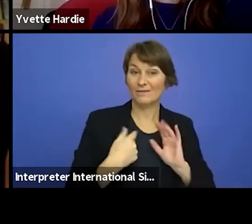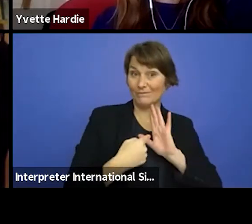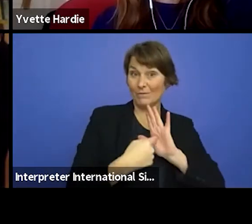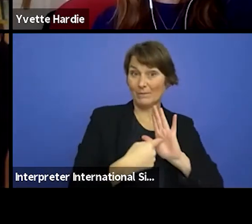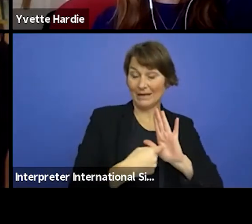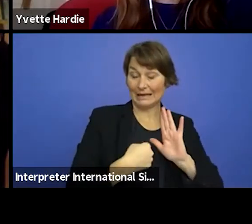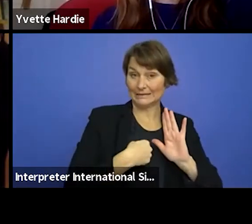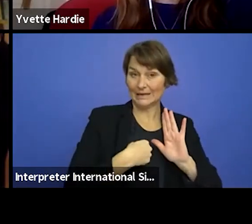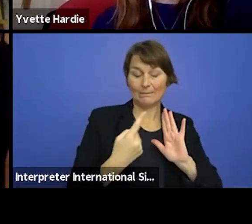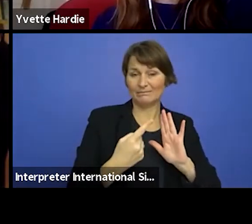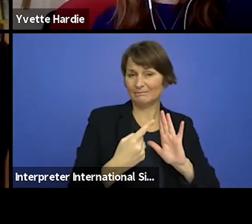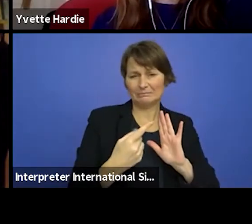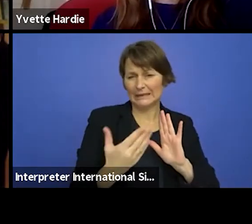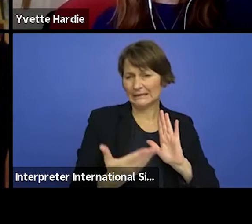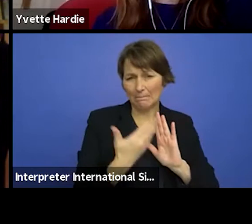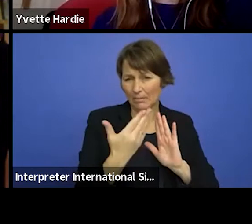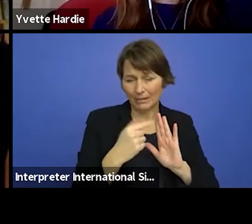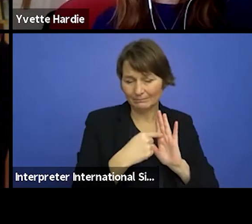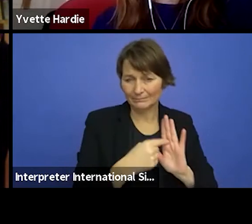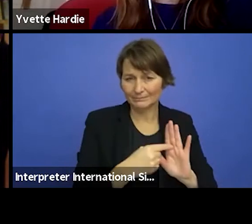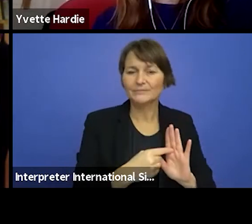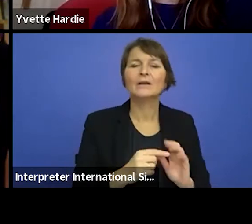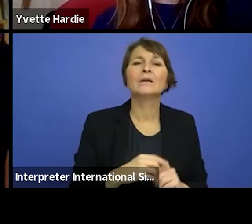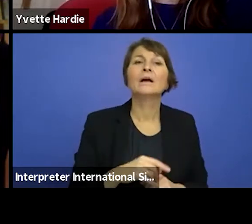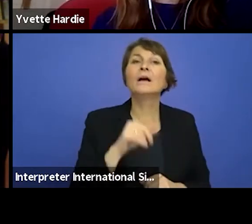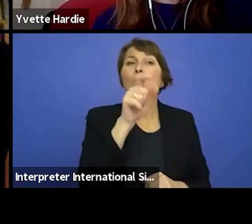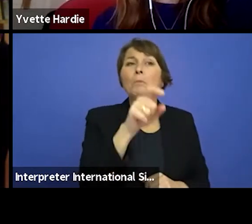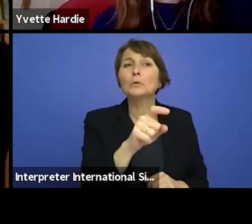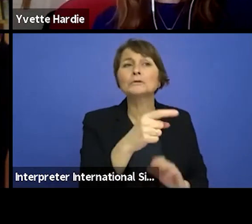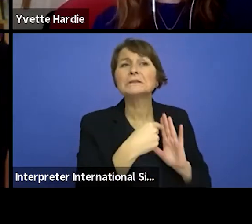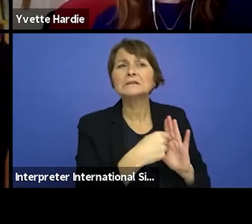simple example, I find it very complicated when people say Kamala Harris is the first female